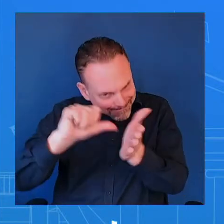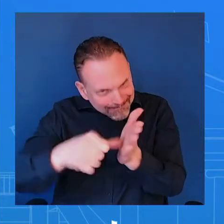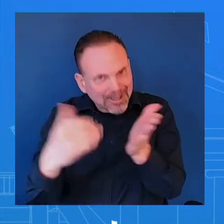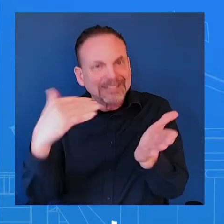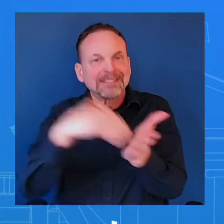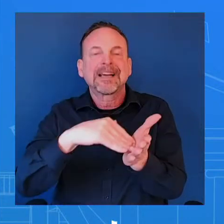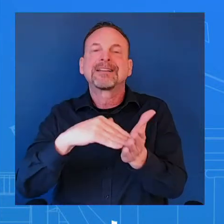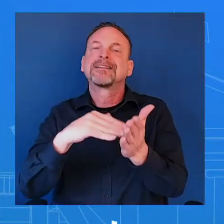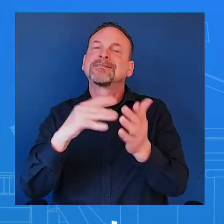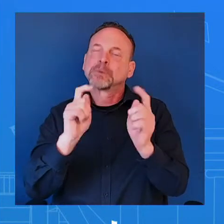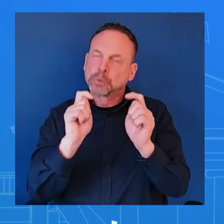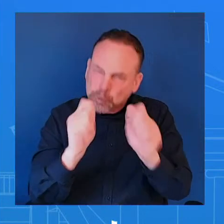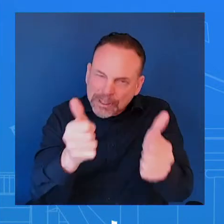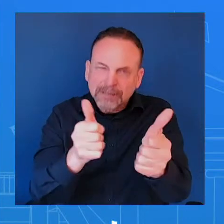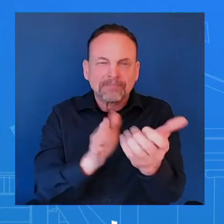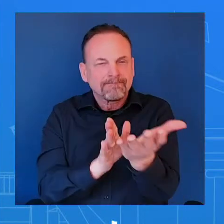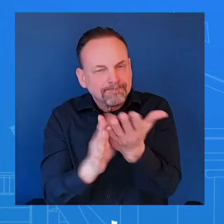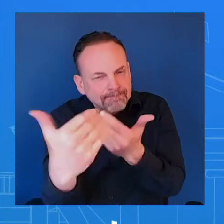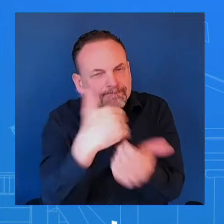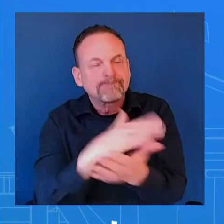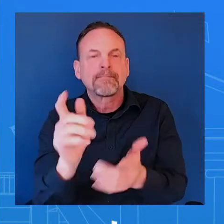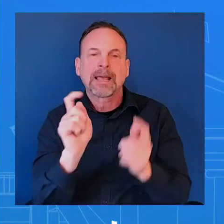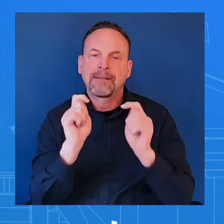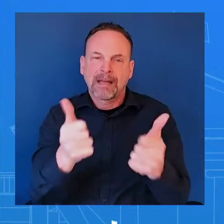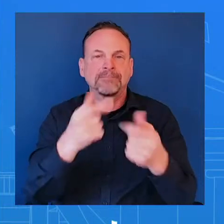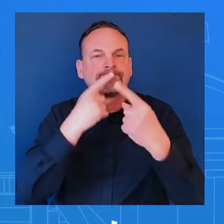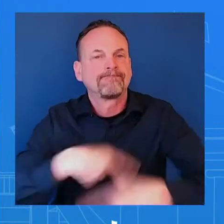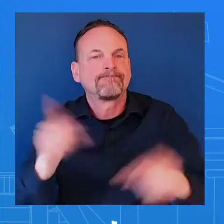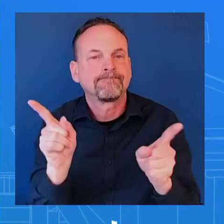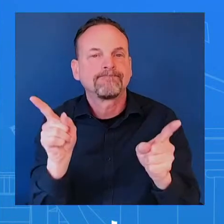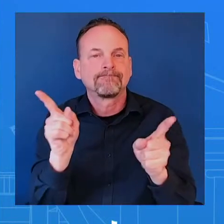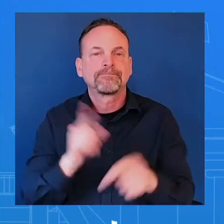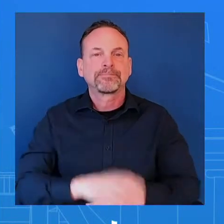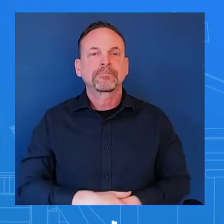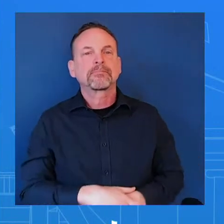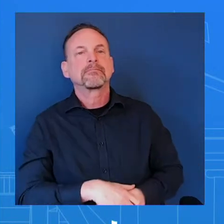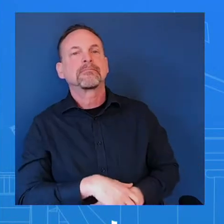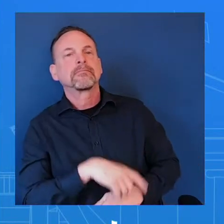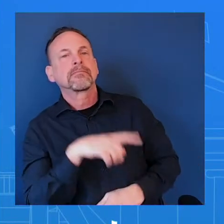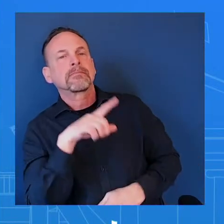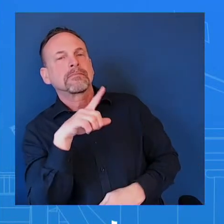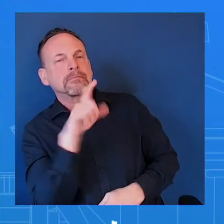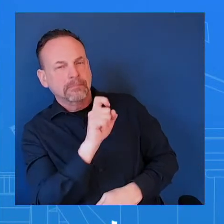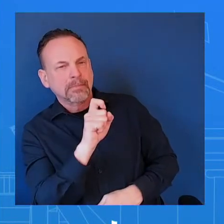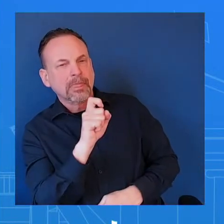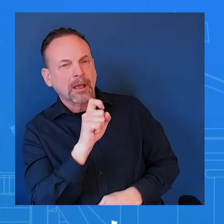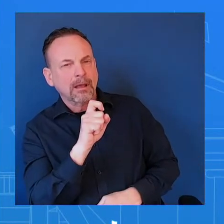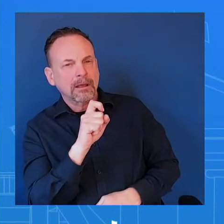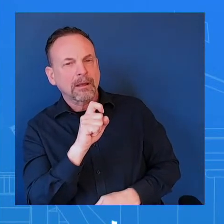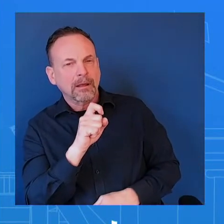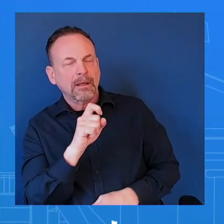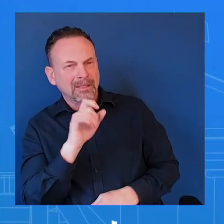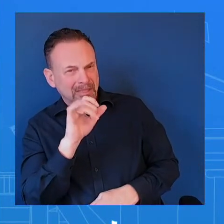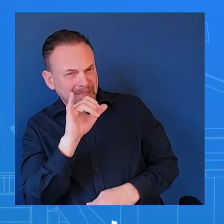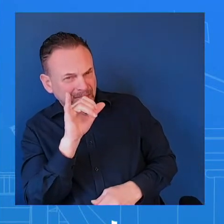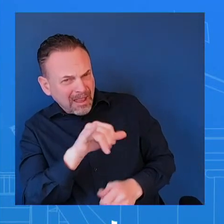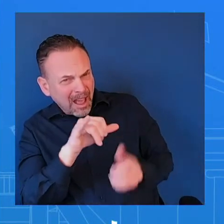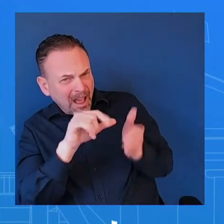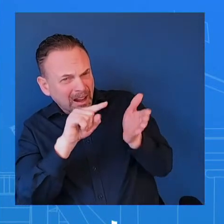The Press: Can you explain what that would entail, a kind of investigation like this? This is a strike that happened in an active warzone. Can you give us some detail on what it looks like?